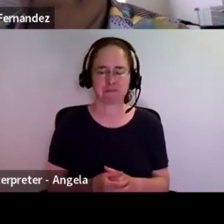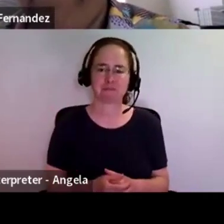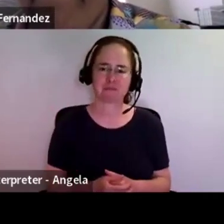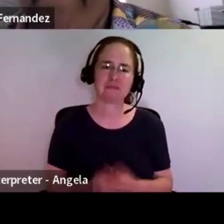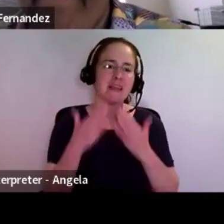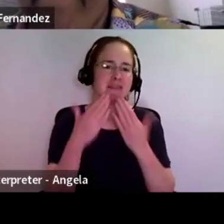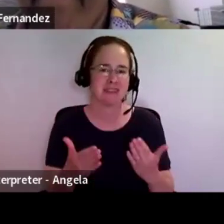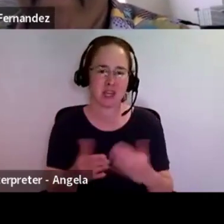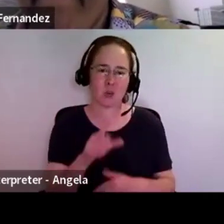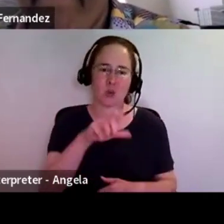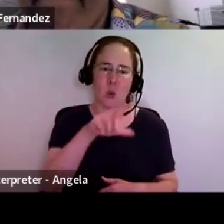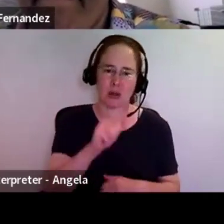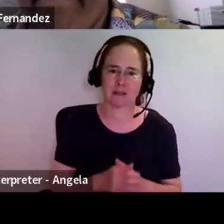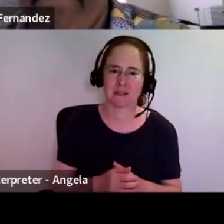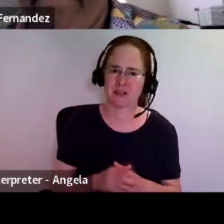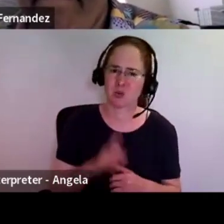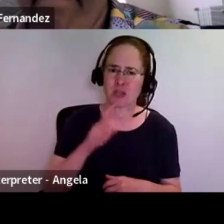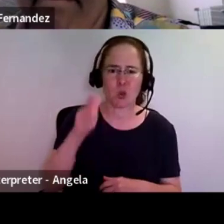Laura Bernas: Thank you, Lola, so cool to hear about, you know,